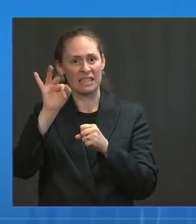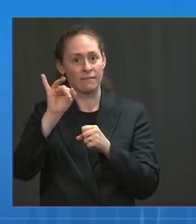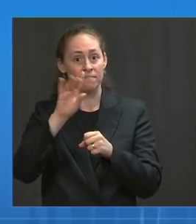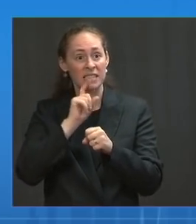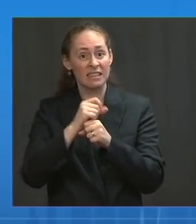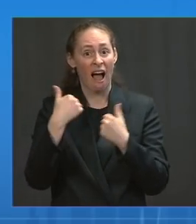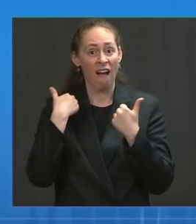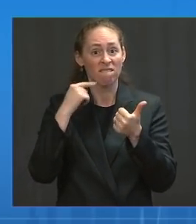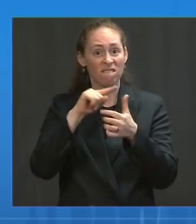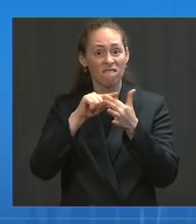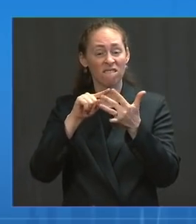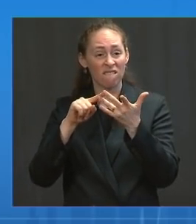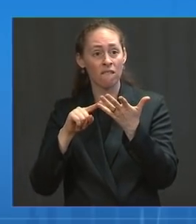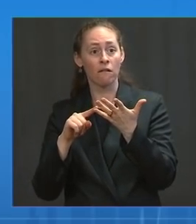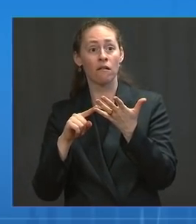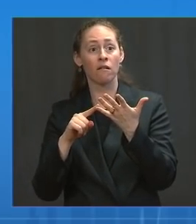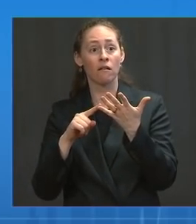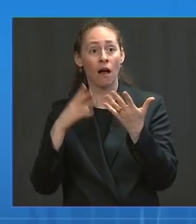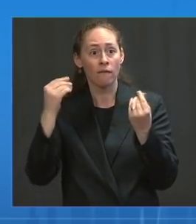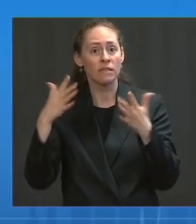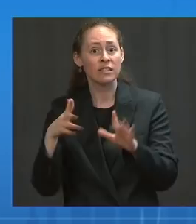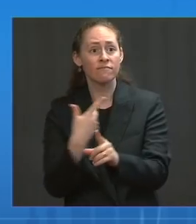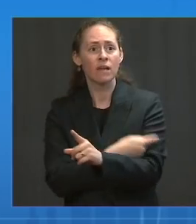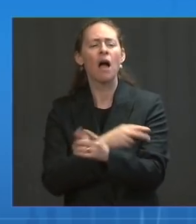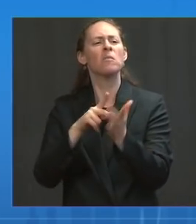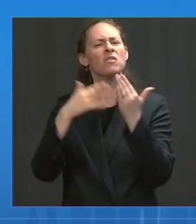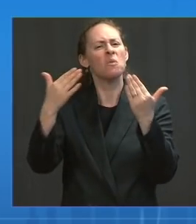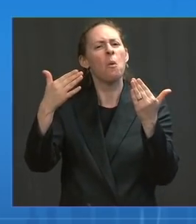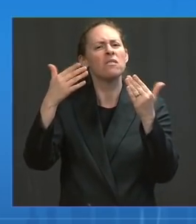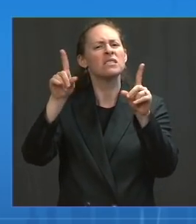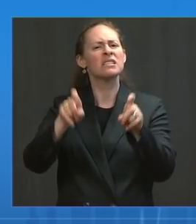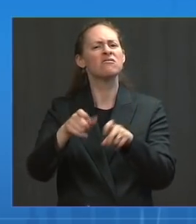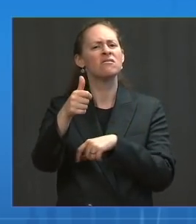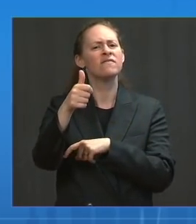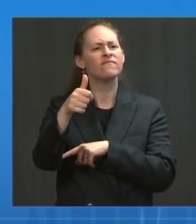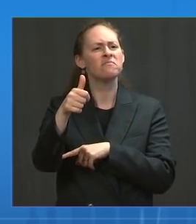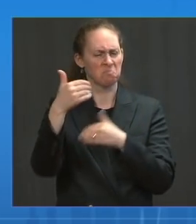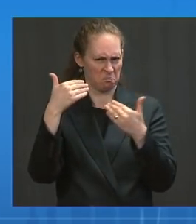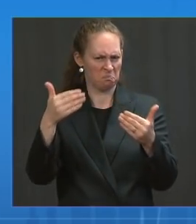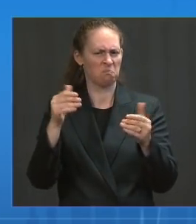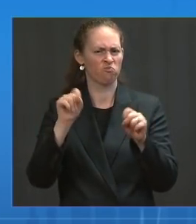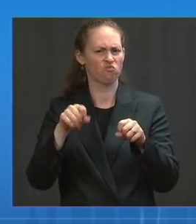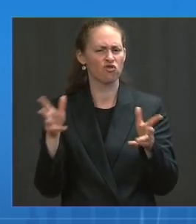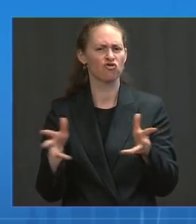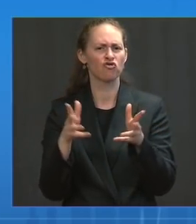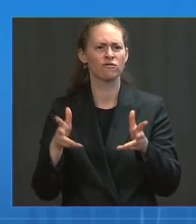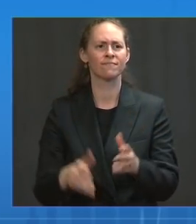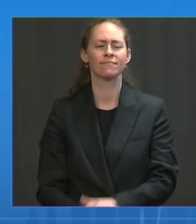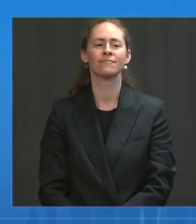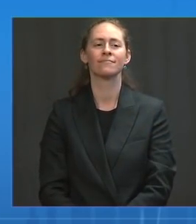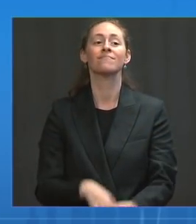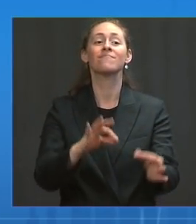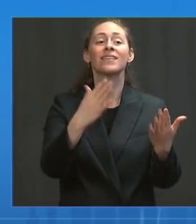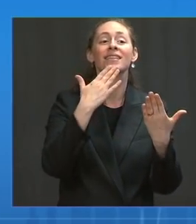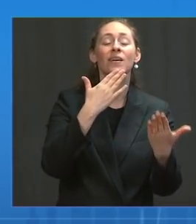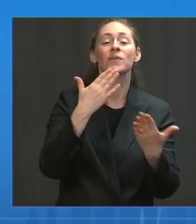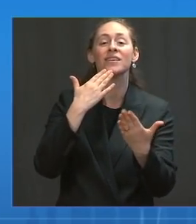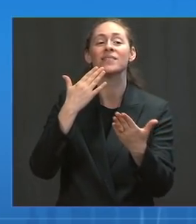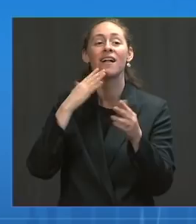and you've been vaccinated, you should absolutely get a COVID-19 test. Mr. Zients: Okay. Well, thank you everybody. We look forward to seeing you at next week's briefing.